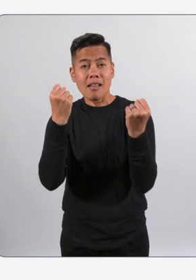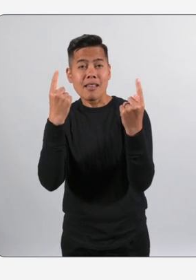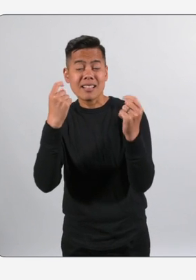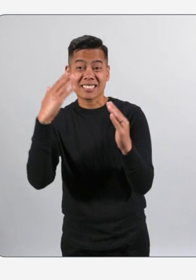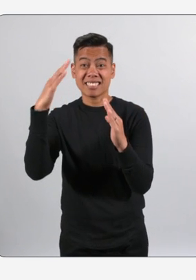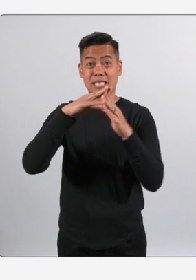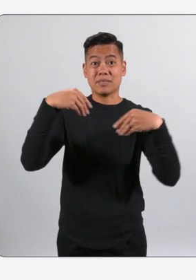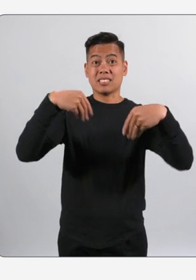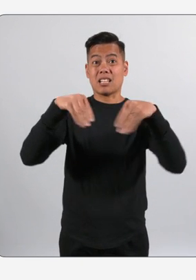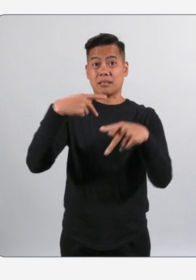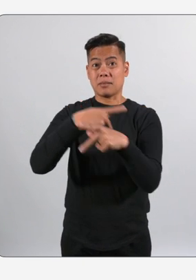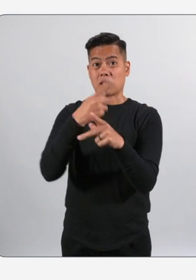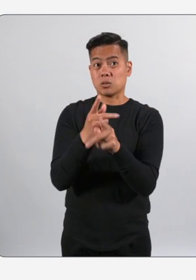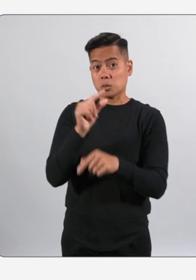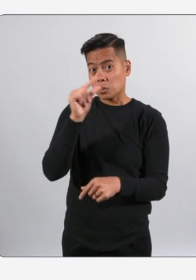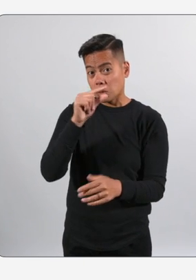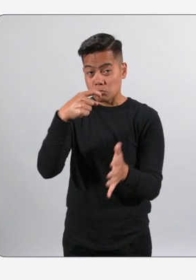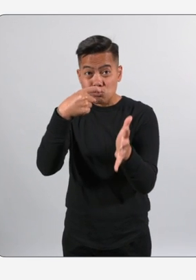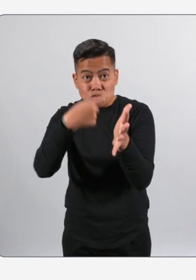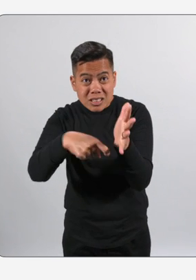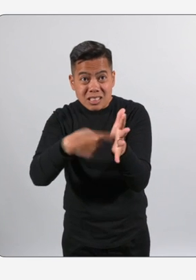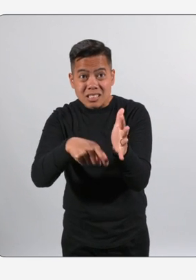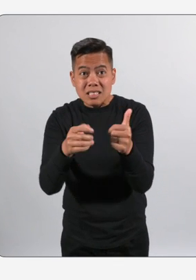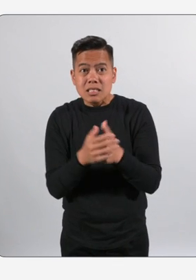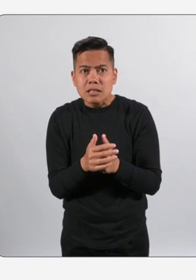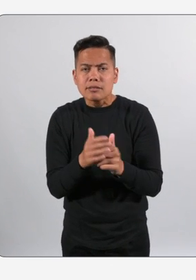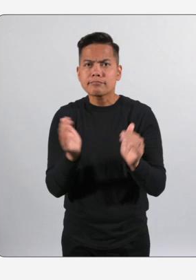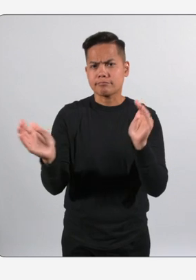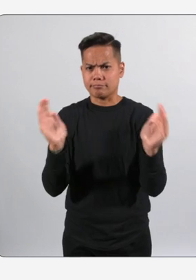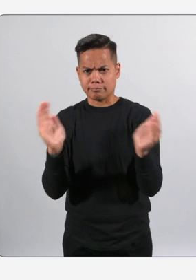and pricing benchmarks, even insights about the competitive landscape.